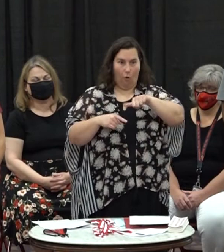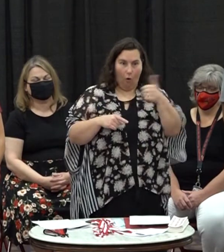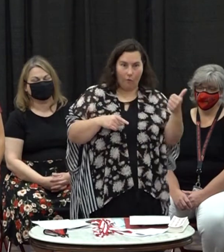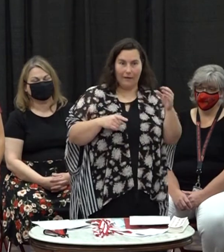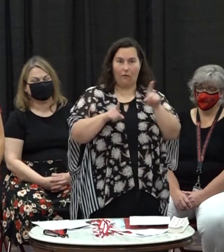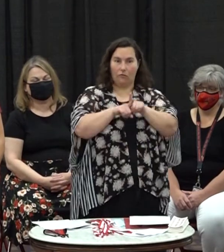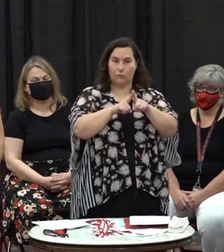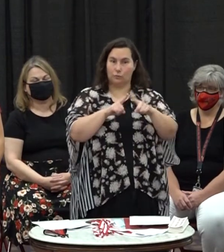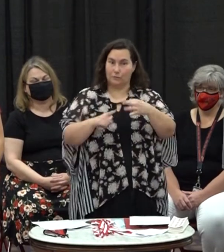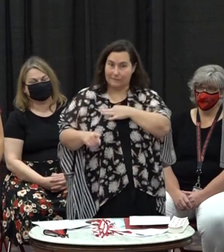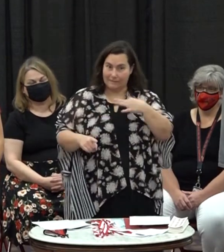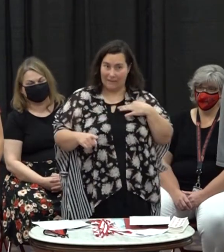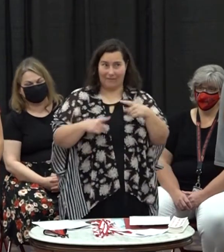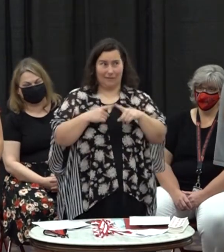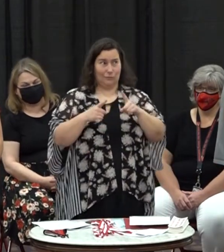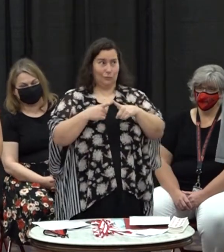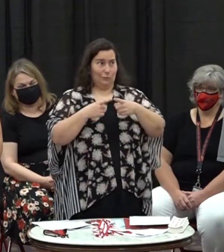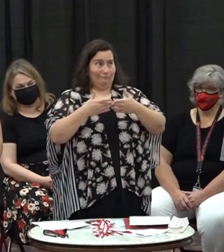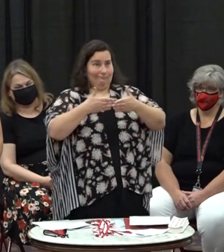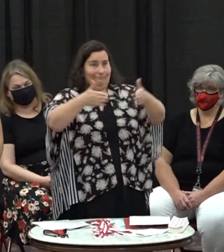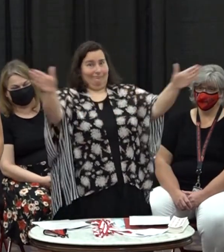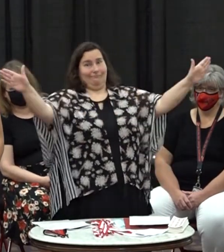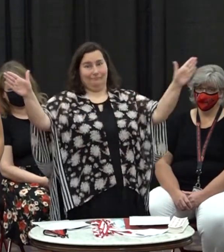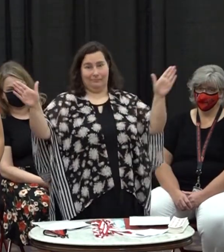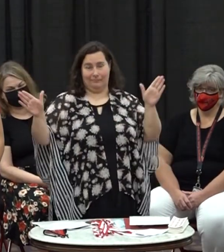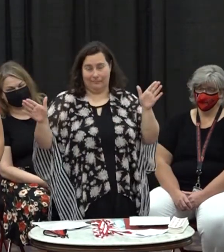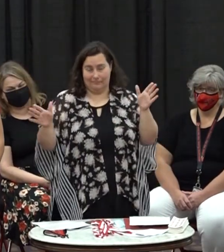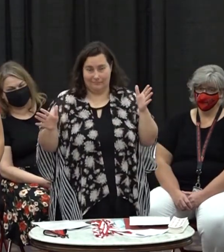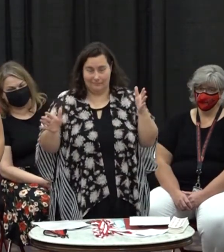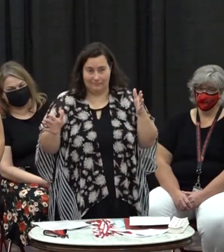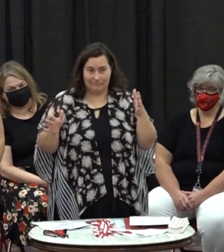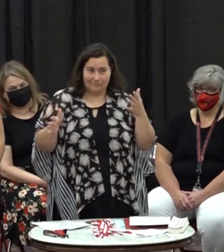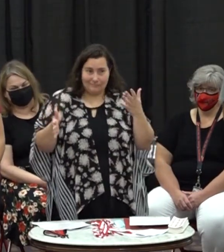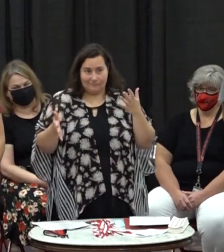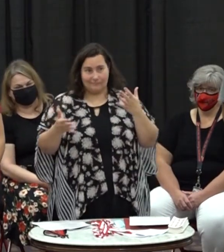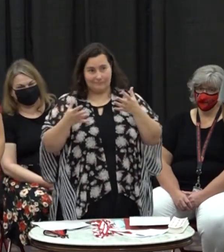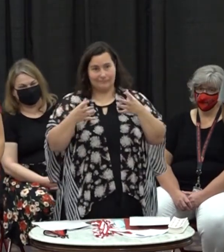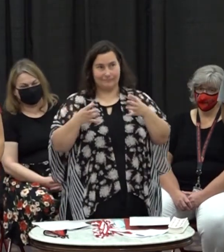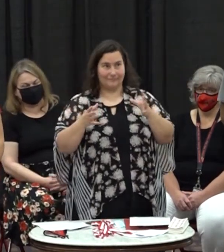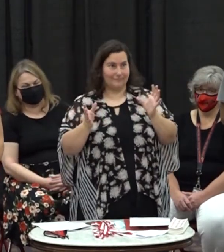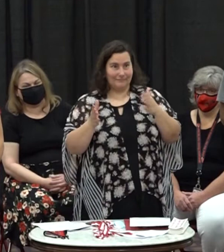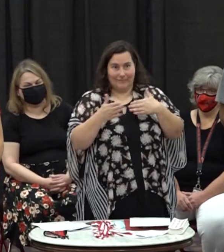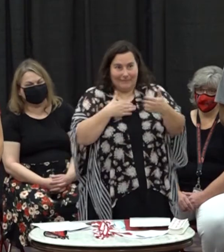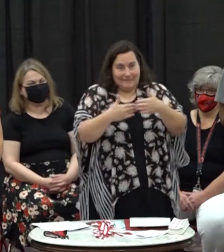So, Cayden shows respect to others and staff in general.